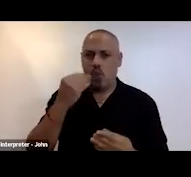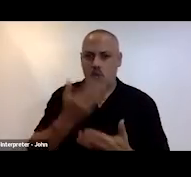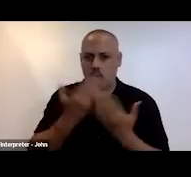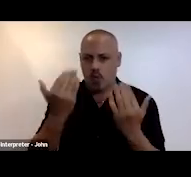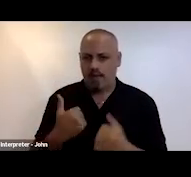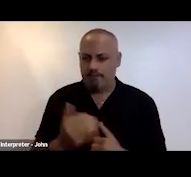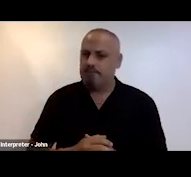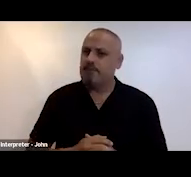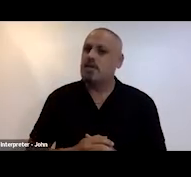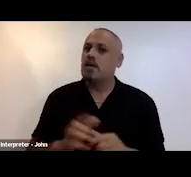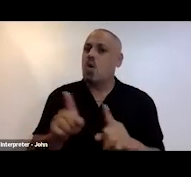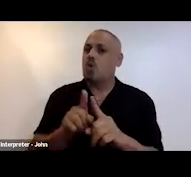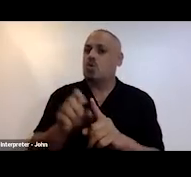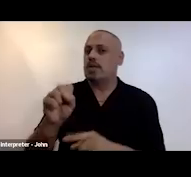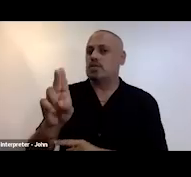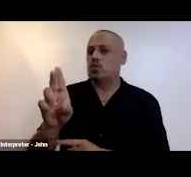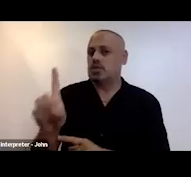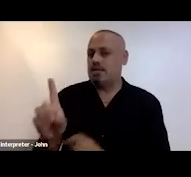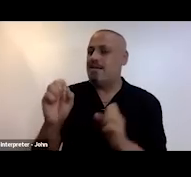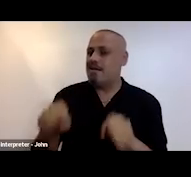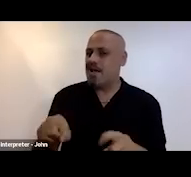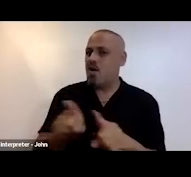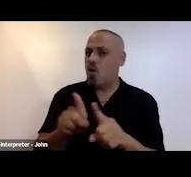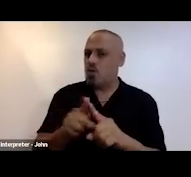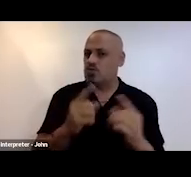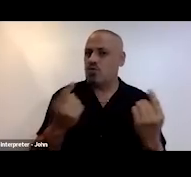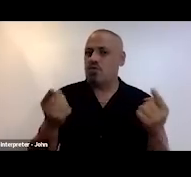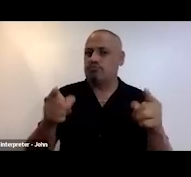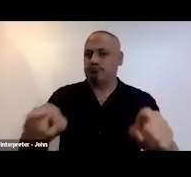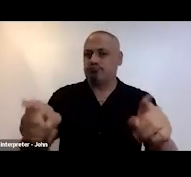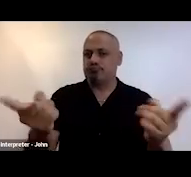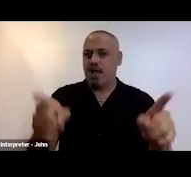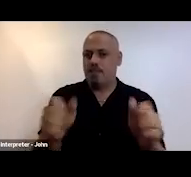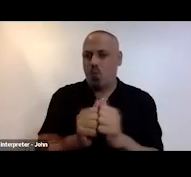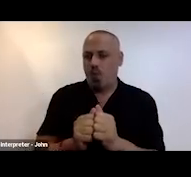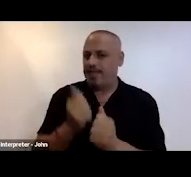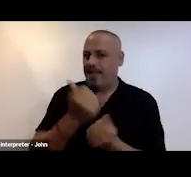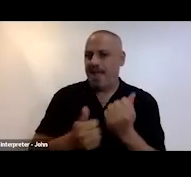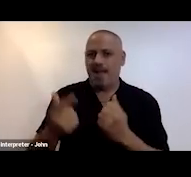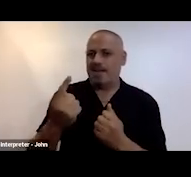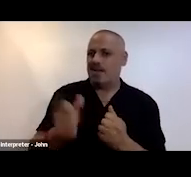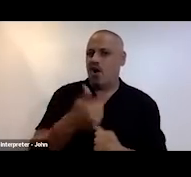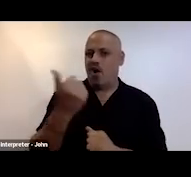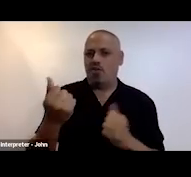and, also, substance use disorders can also co-occur with any of the other conditions I talked about,